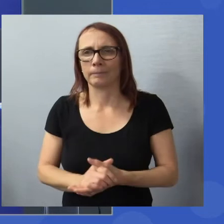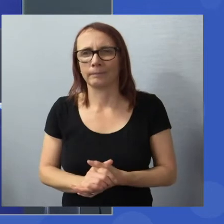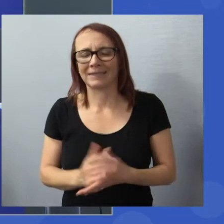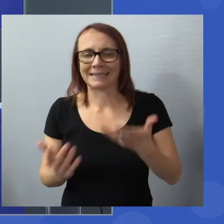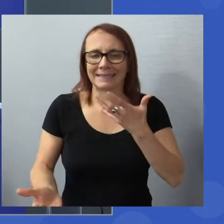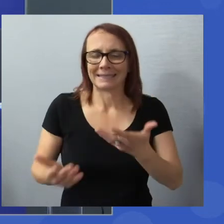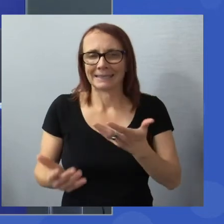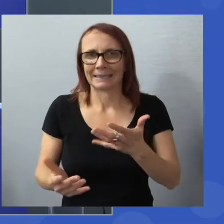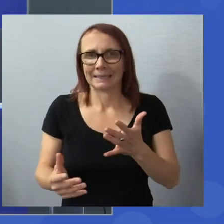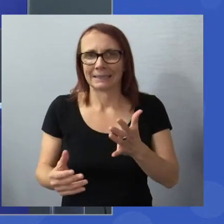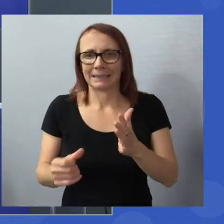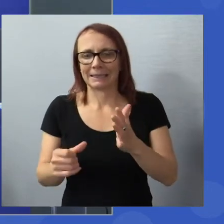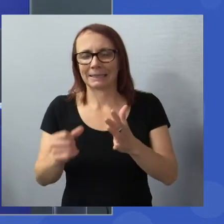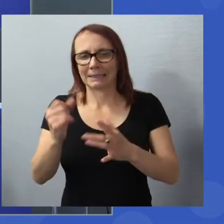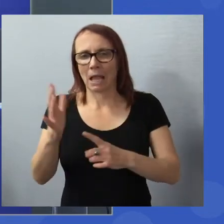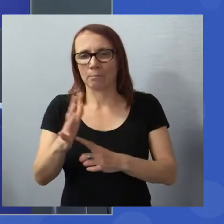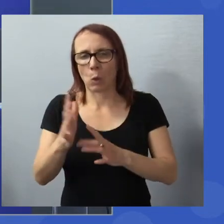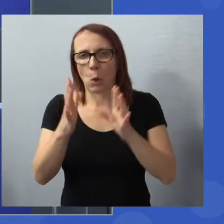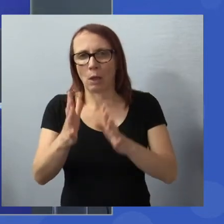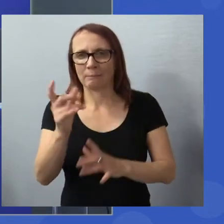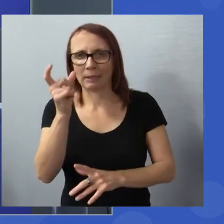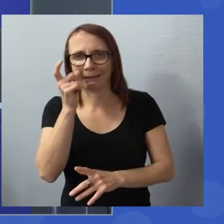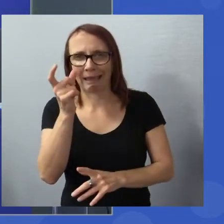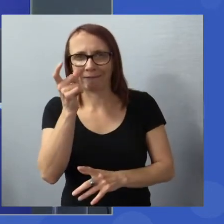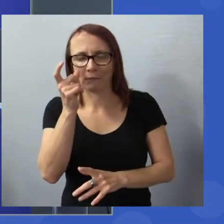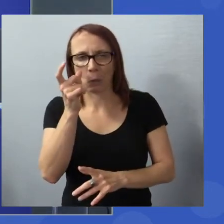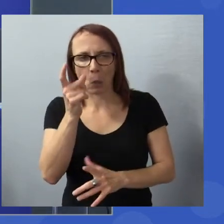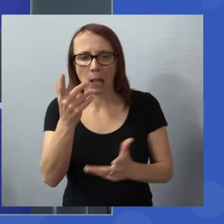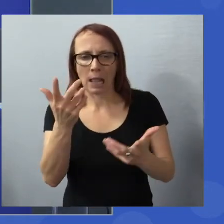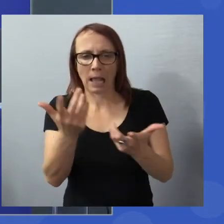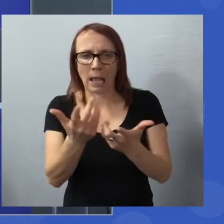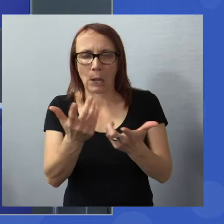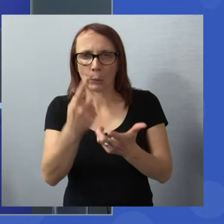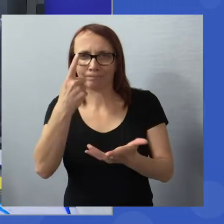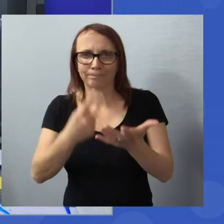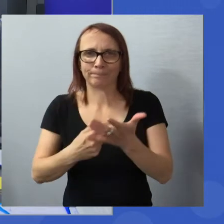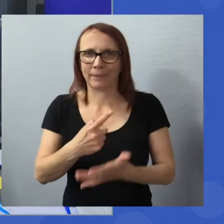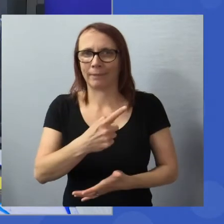it's really really important to be careful about how we deal with them do